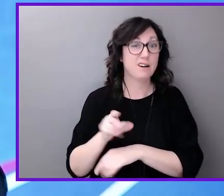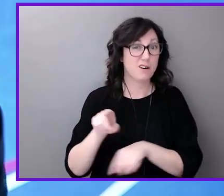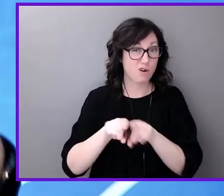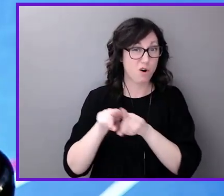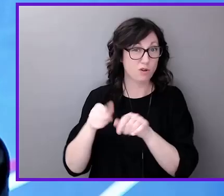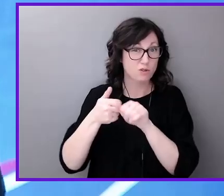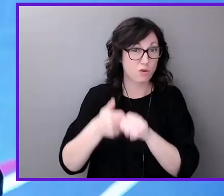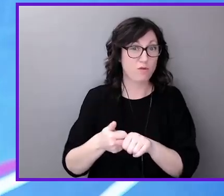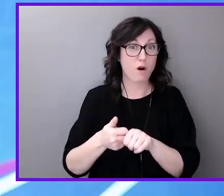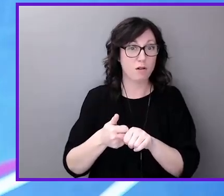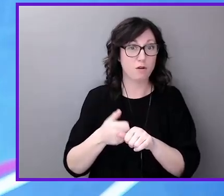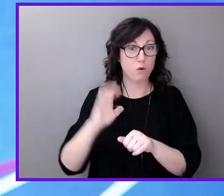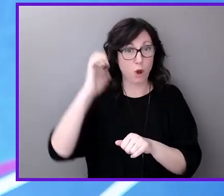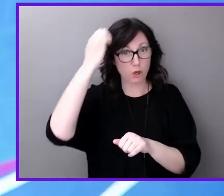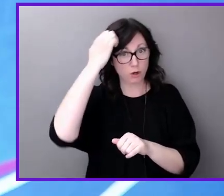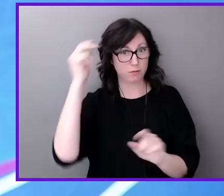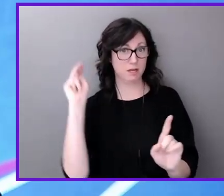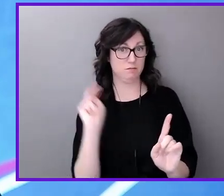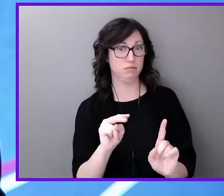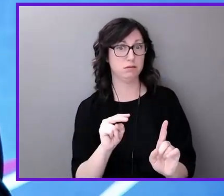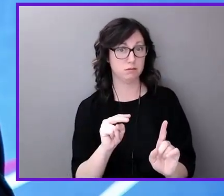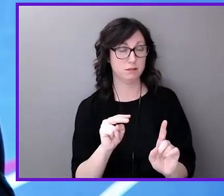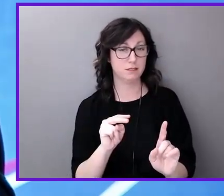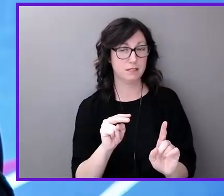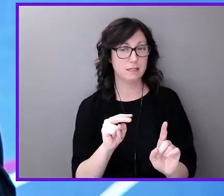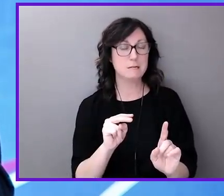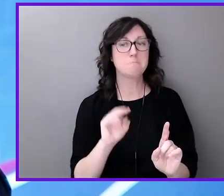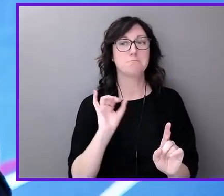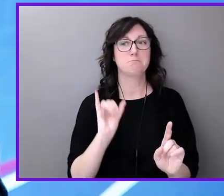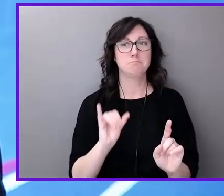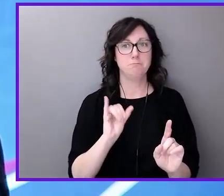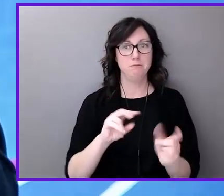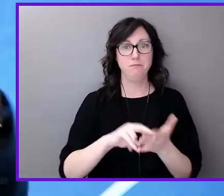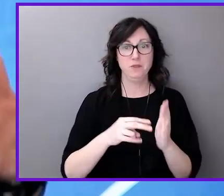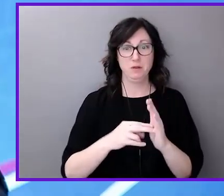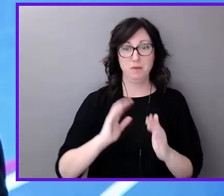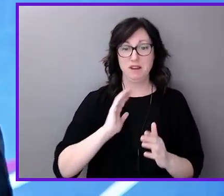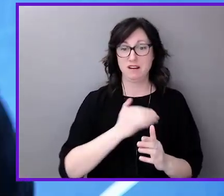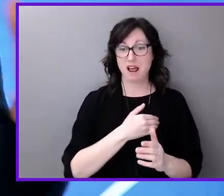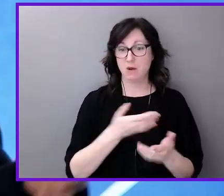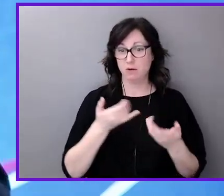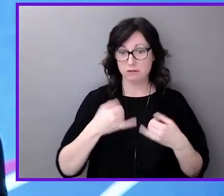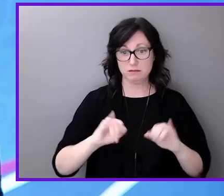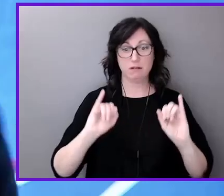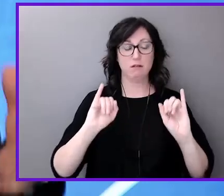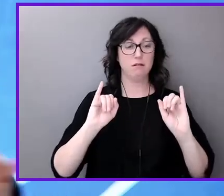It is fascinating to realize that a lot of the things that we still teach